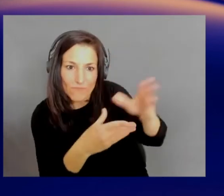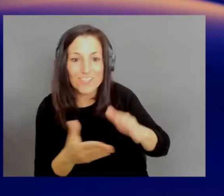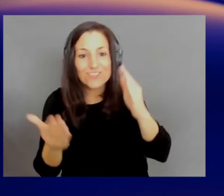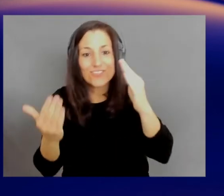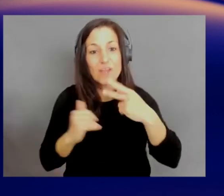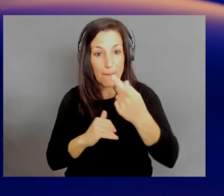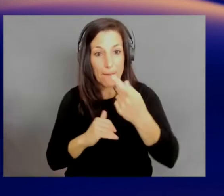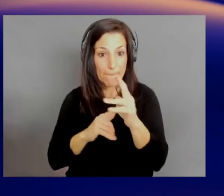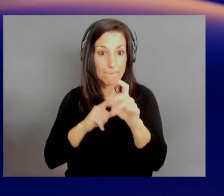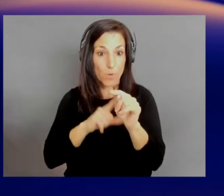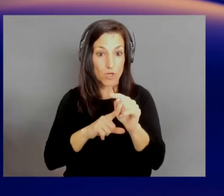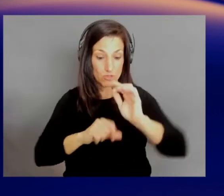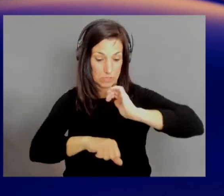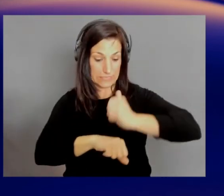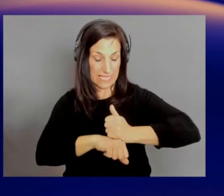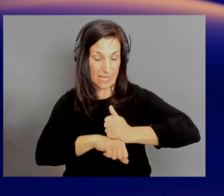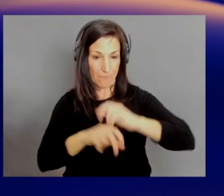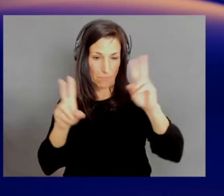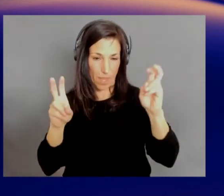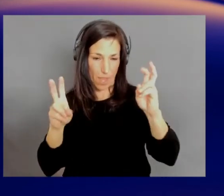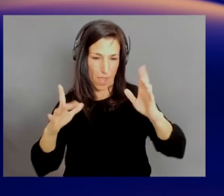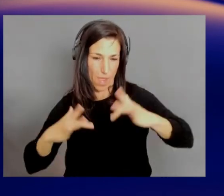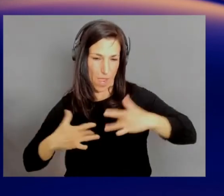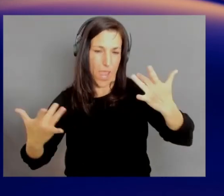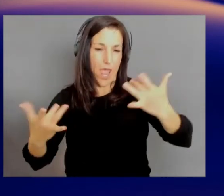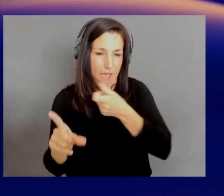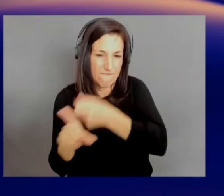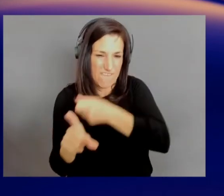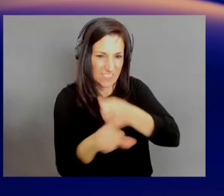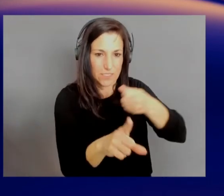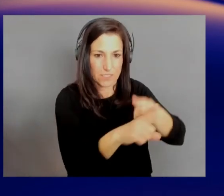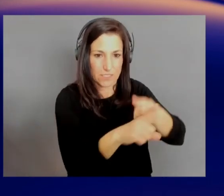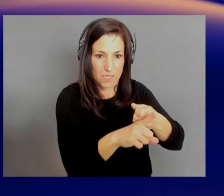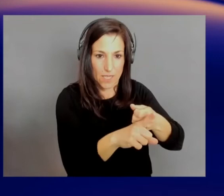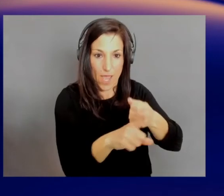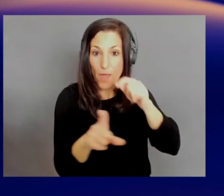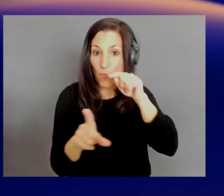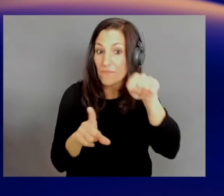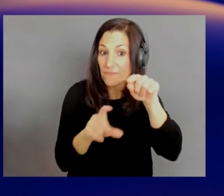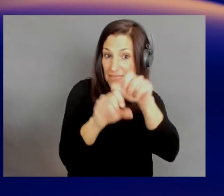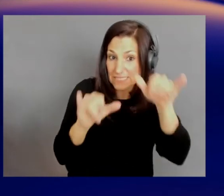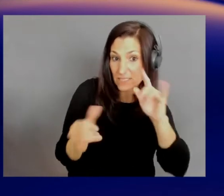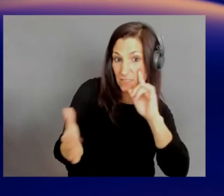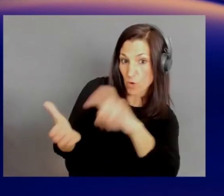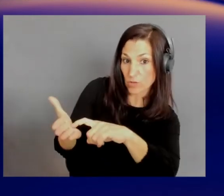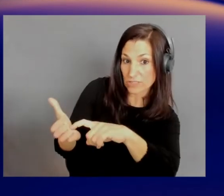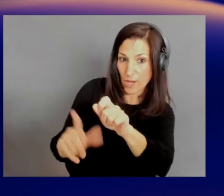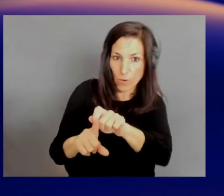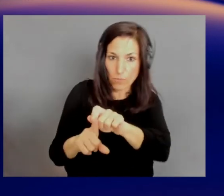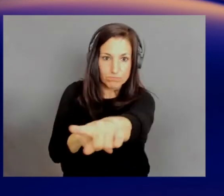it'll actually send out communications. Very cool. I actually had just two things happen to me recently